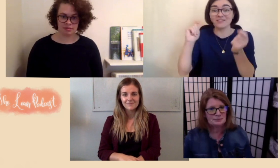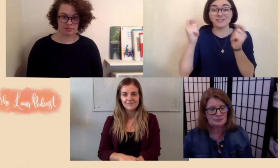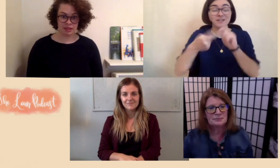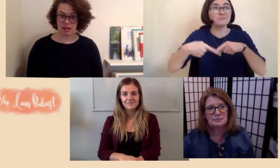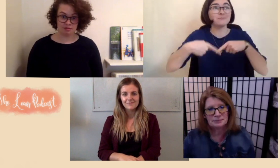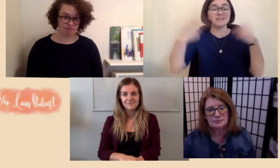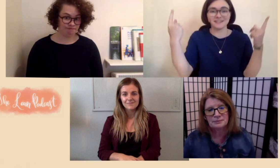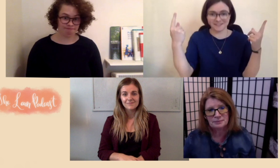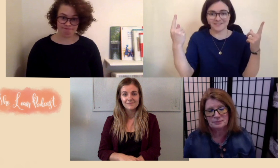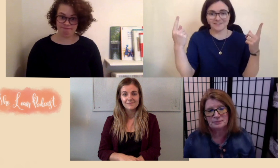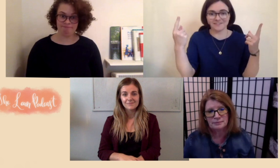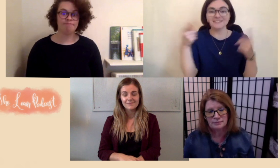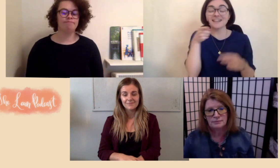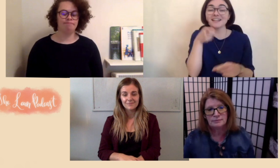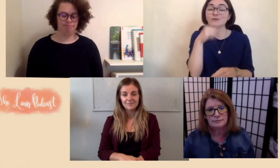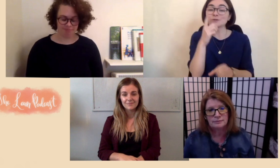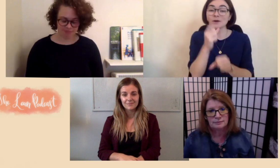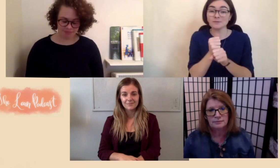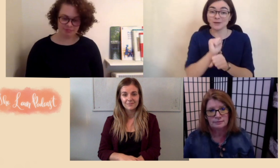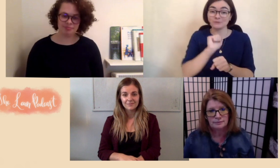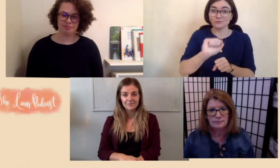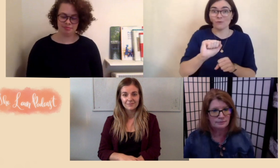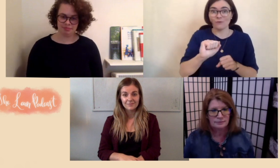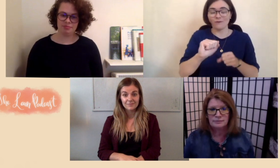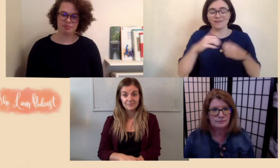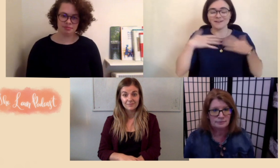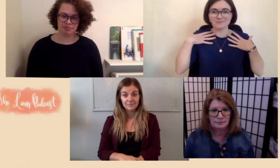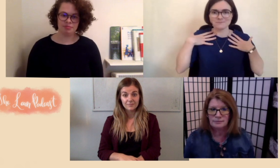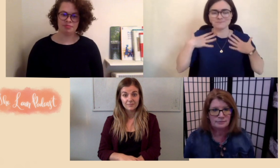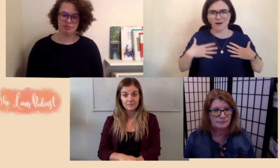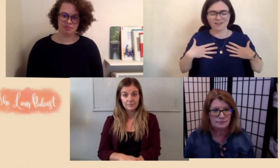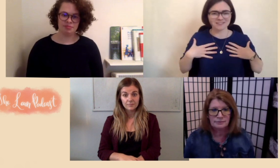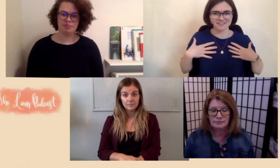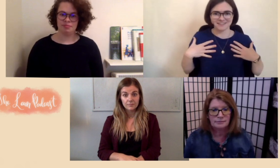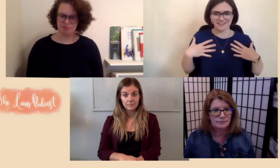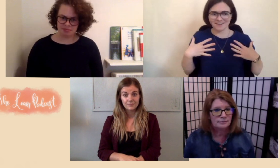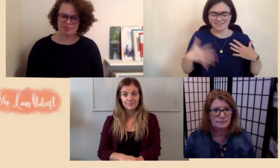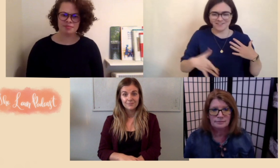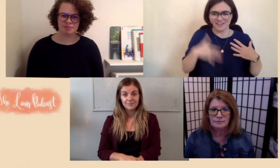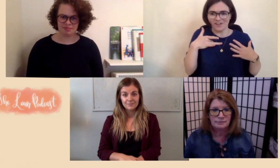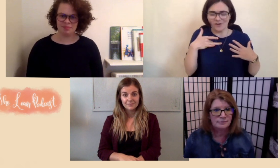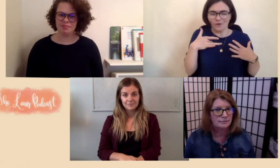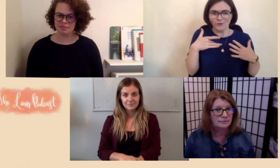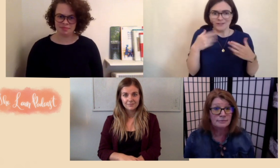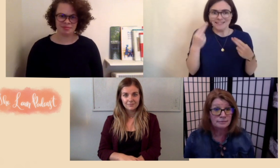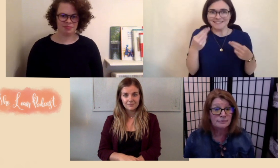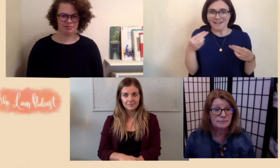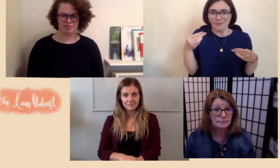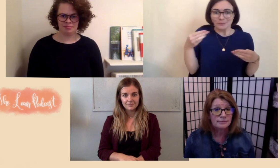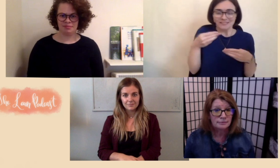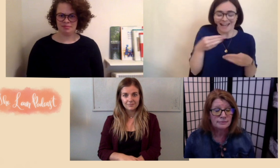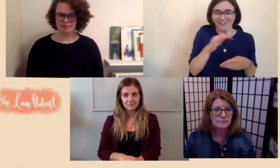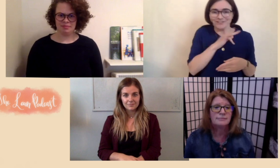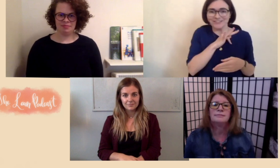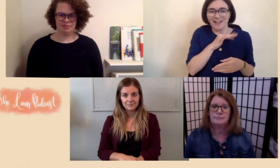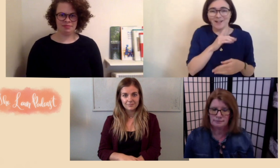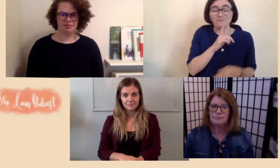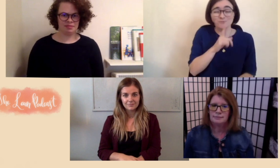how your body kind of nearly fights to protect your soul, the tiredness and the fatigue is something else.